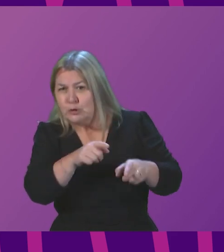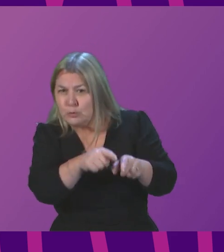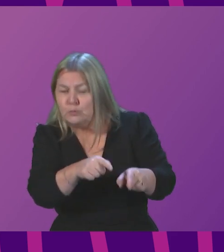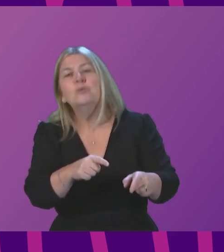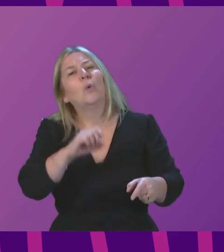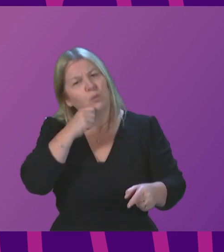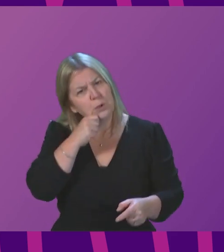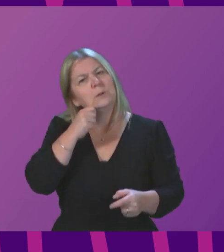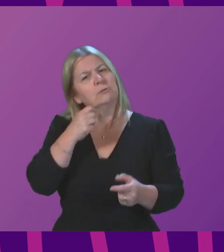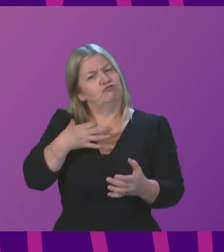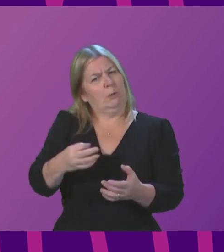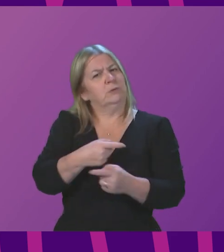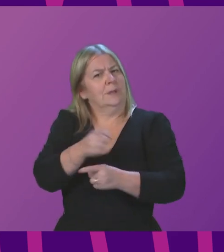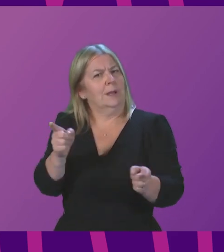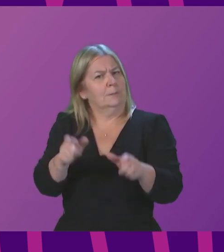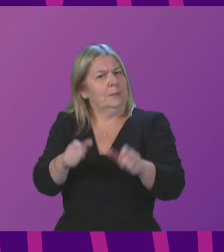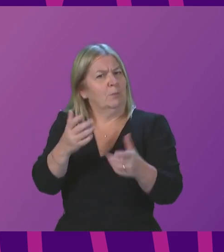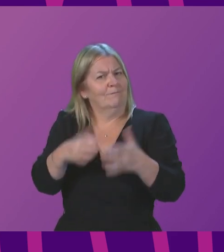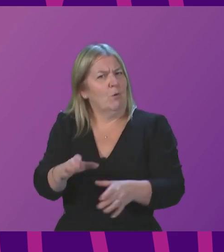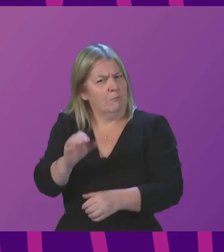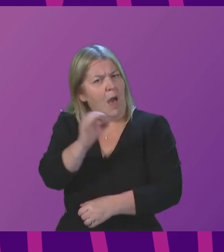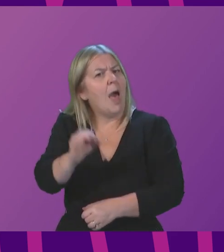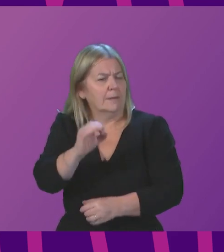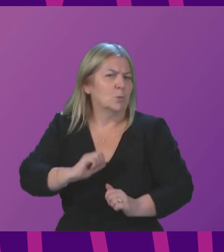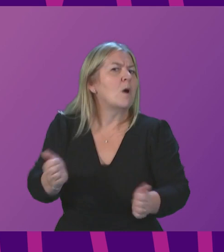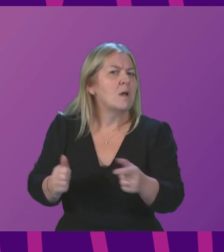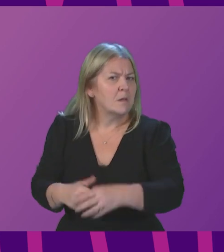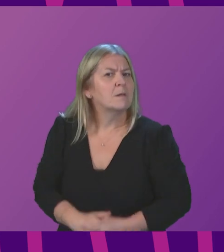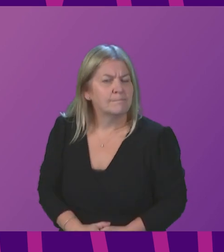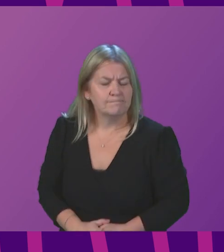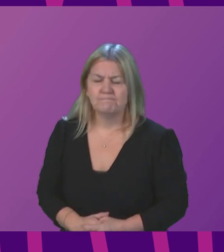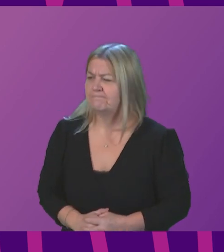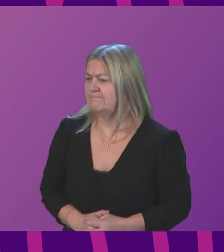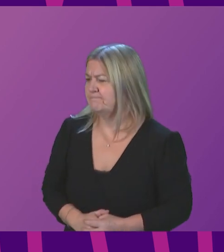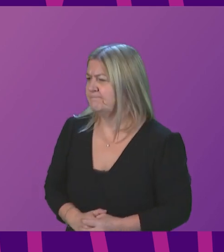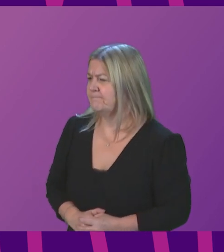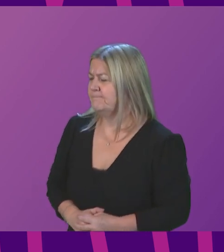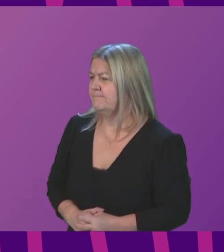the Minister for Transport would be willing to have a conversation with her about that, too.